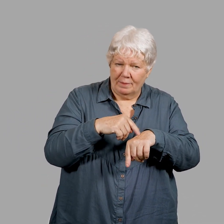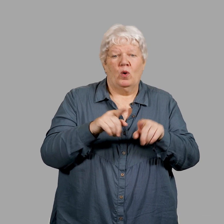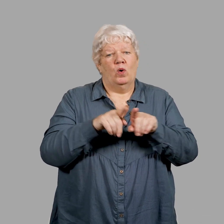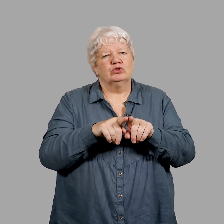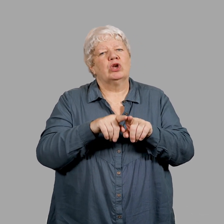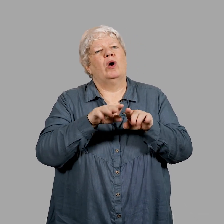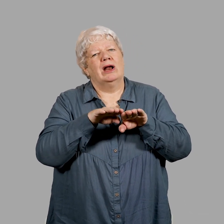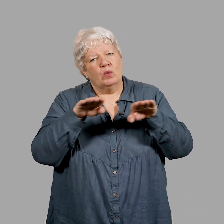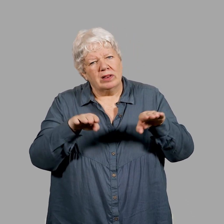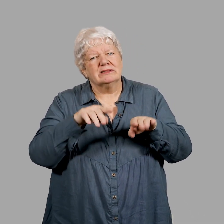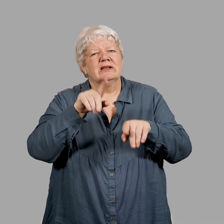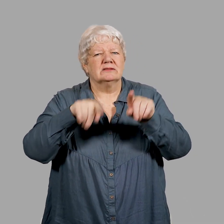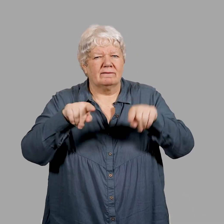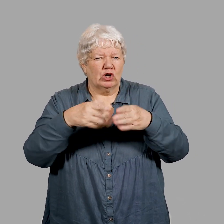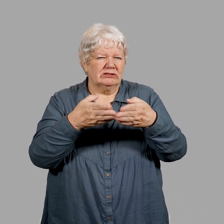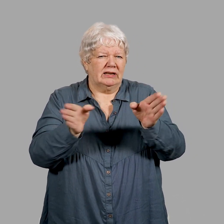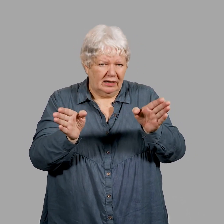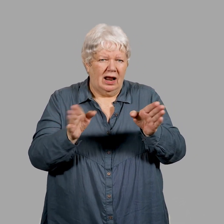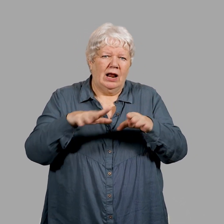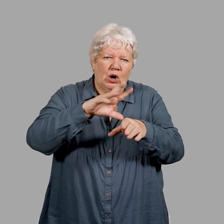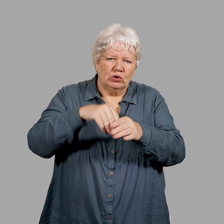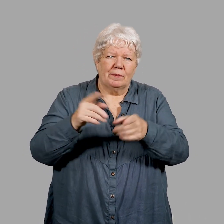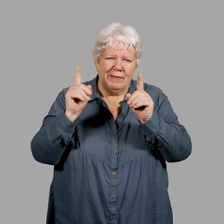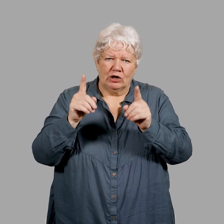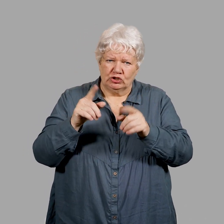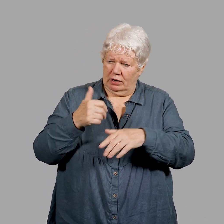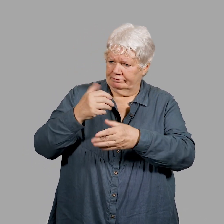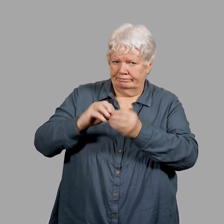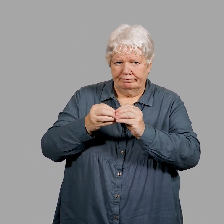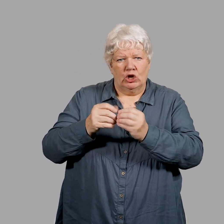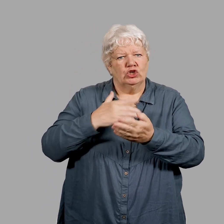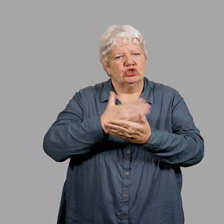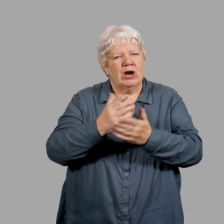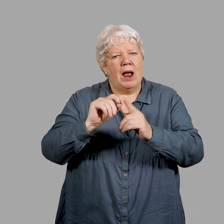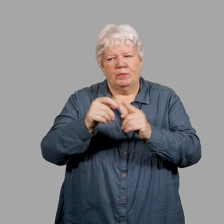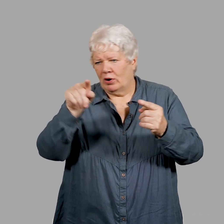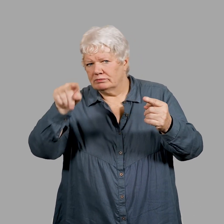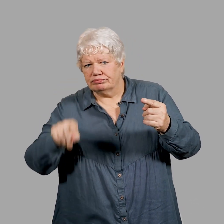Equality, diversity, and inclusion manager created a SharePoint area